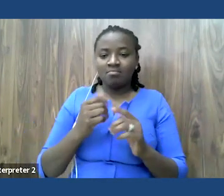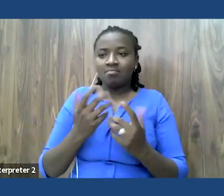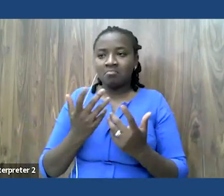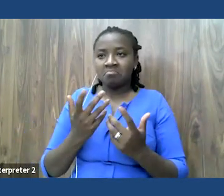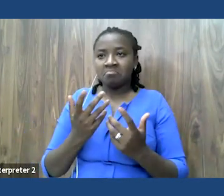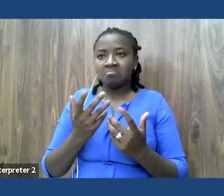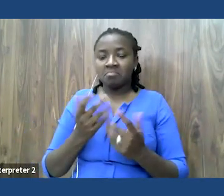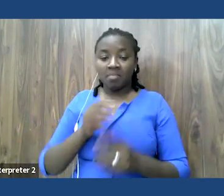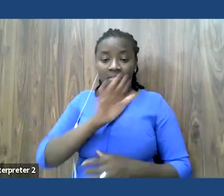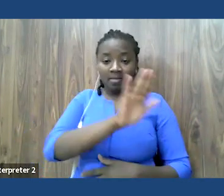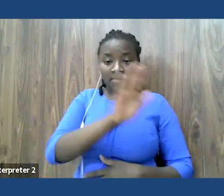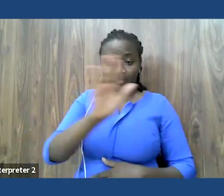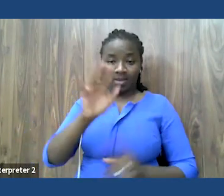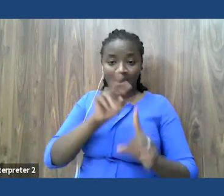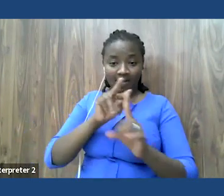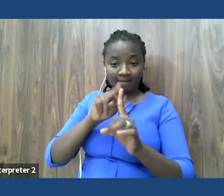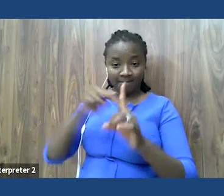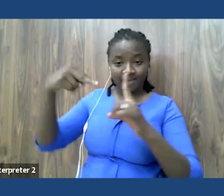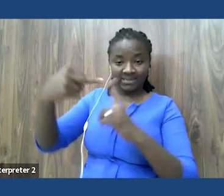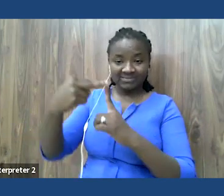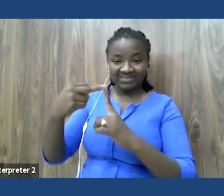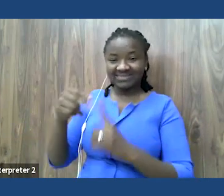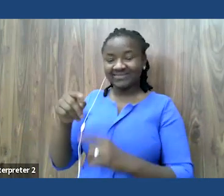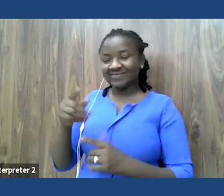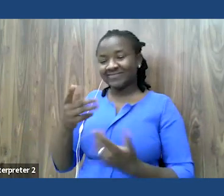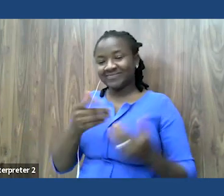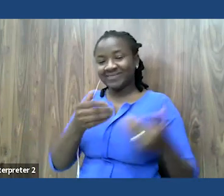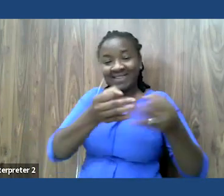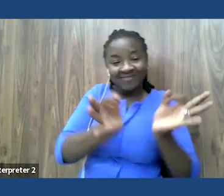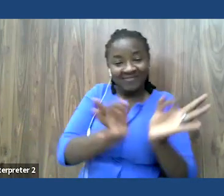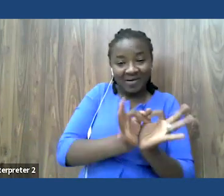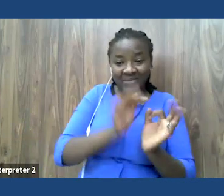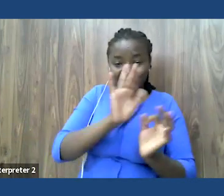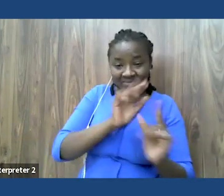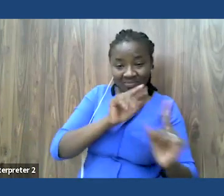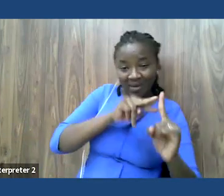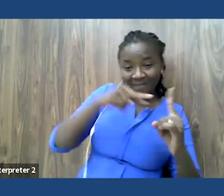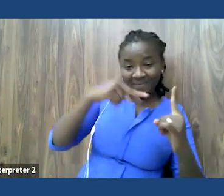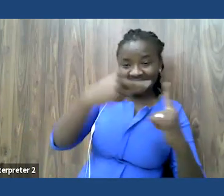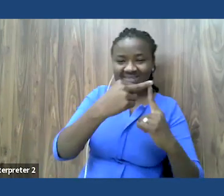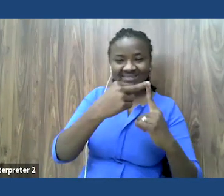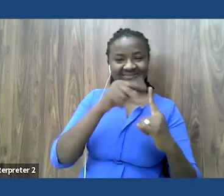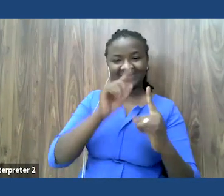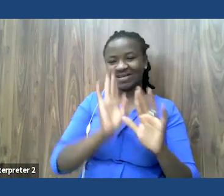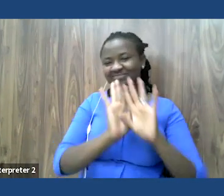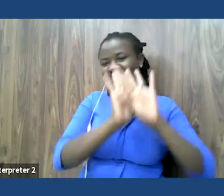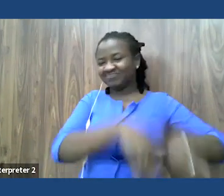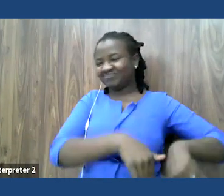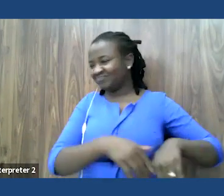perspectives are oftentimes different than caregivers. It's important that we design educational information.